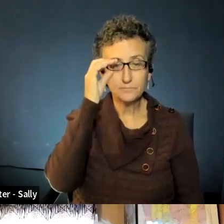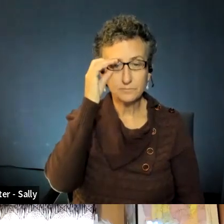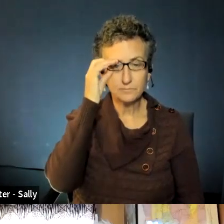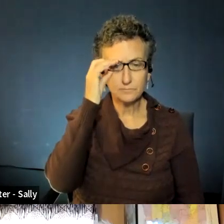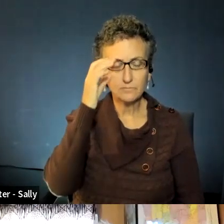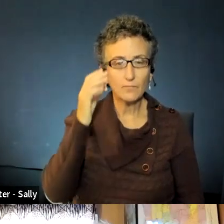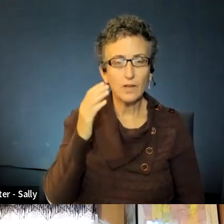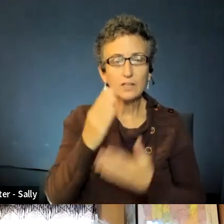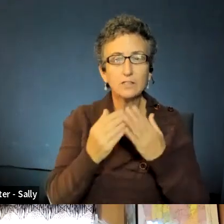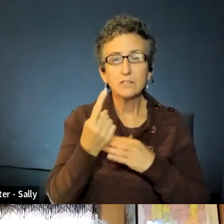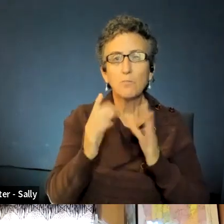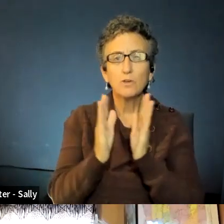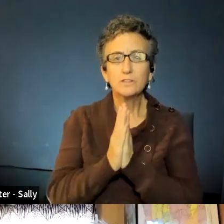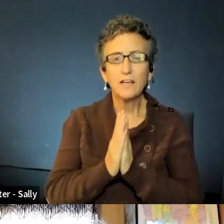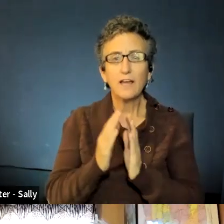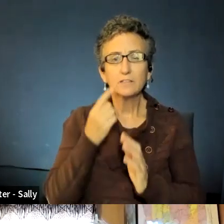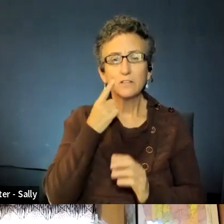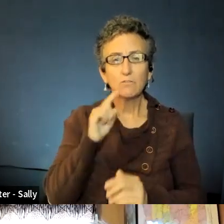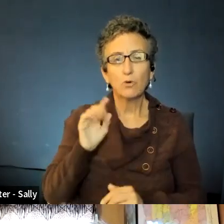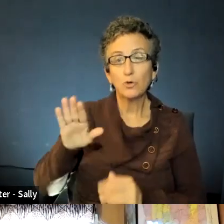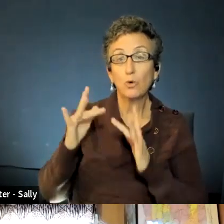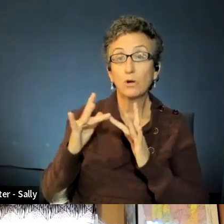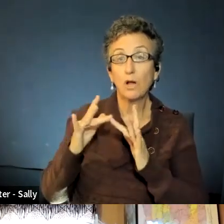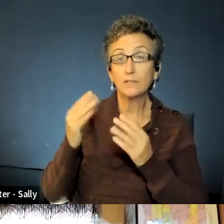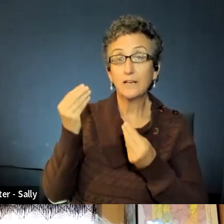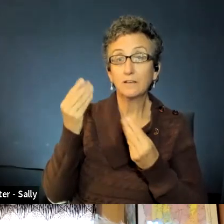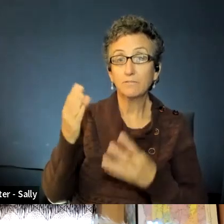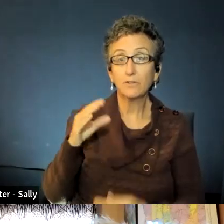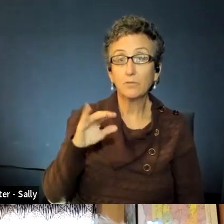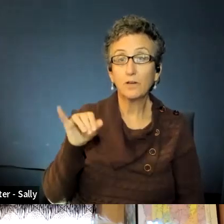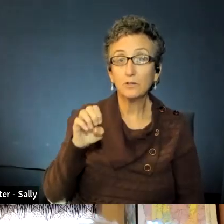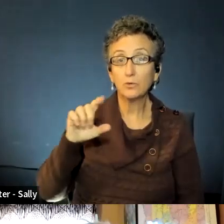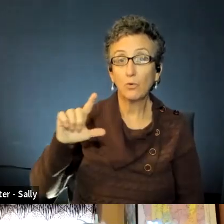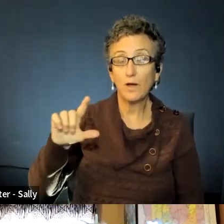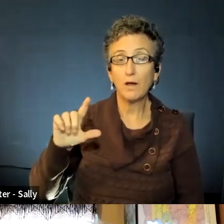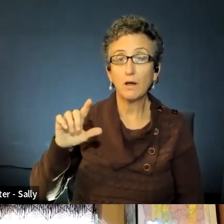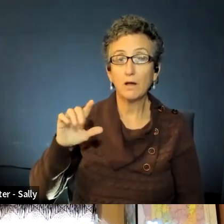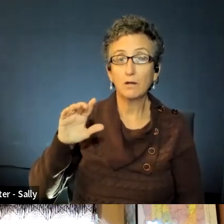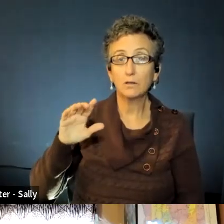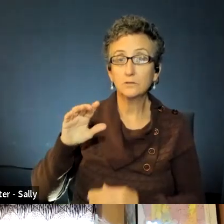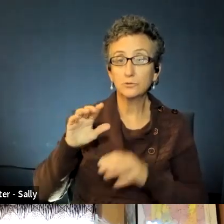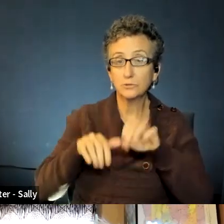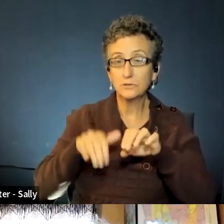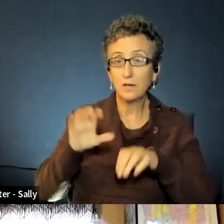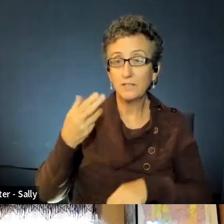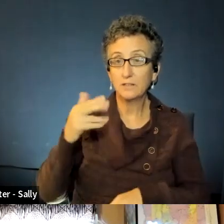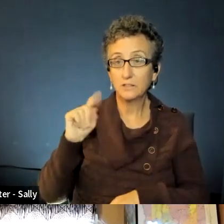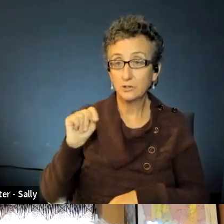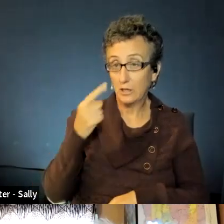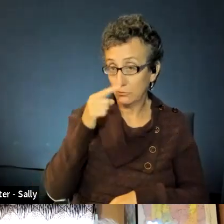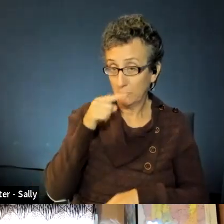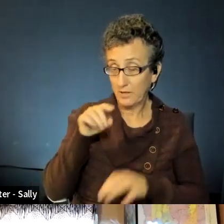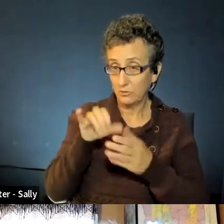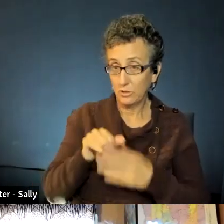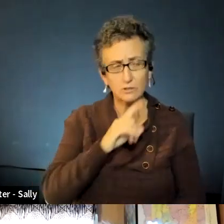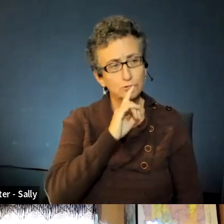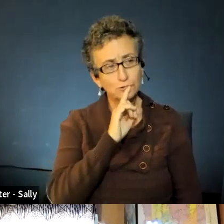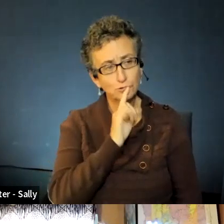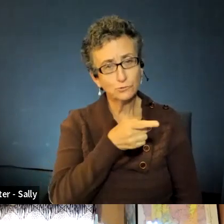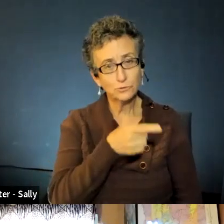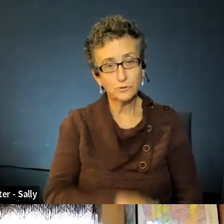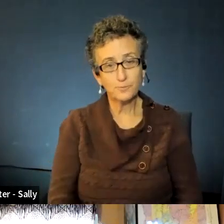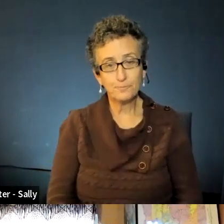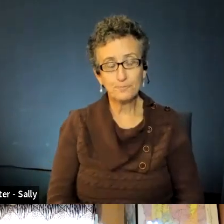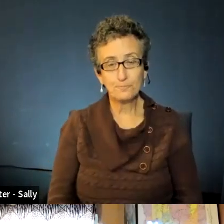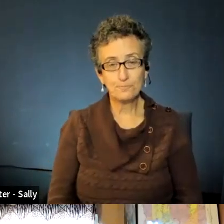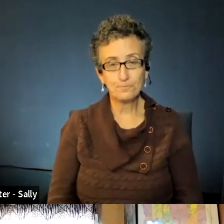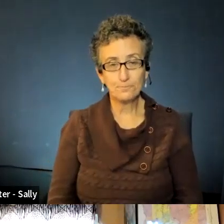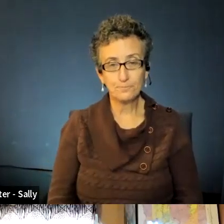It comes out of our base funding comments part of our independent living specialists pay comments part of their job description is to do the peer support groups. And, yes.